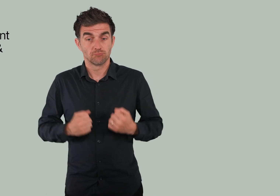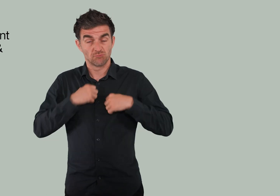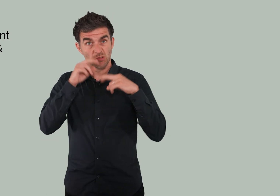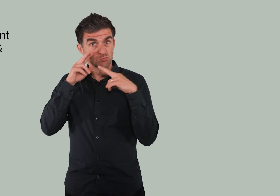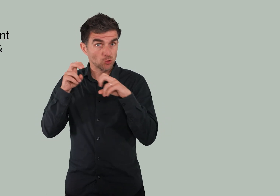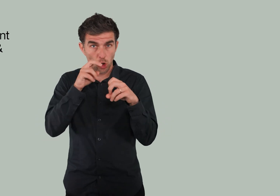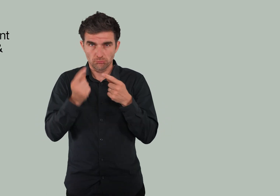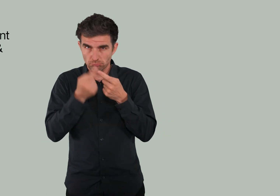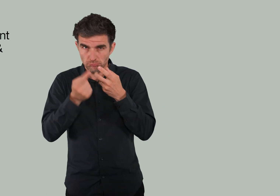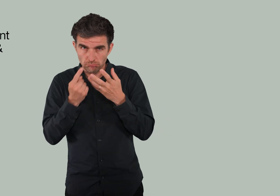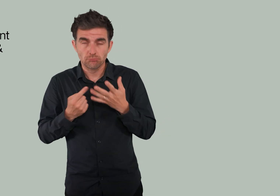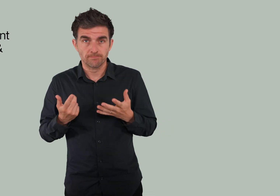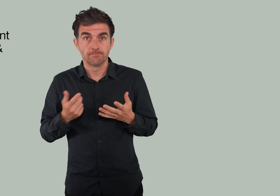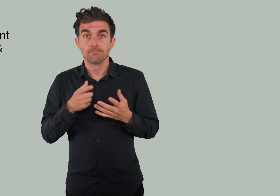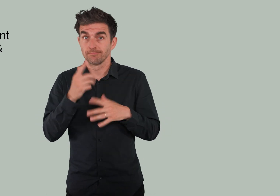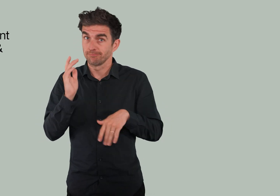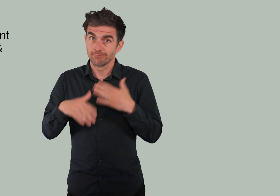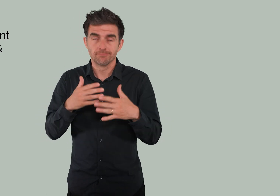6.26 Our research highlights that the completion of the